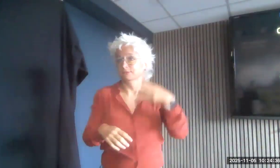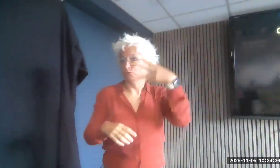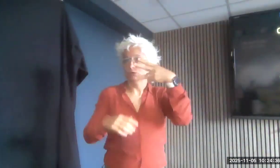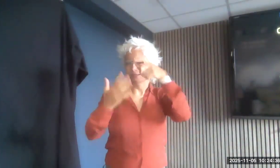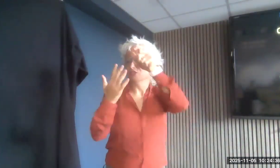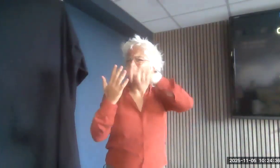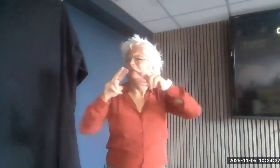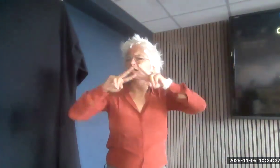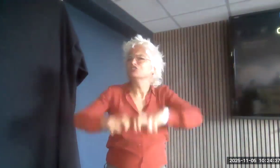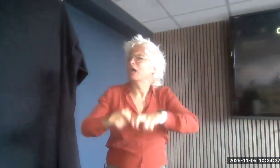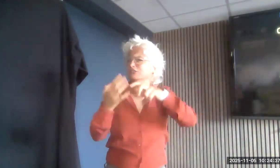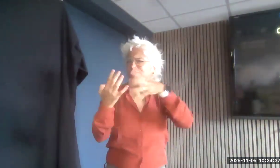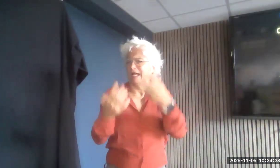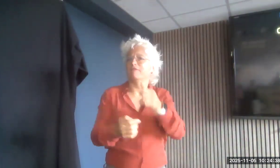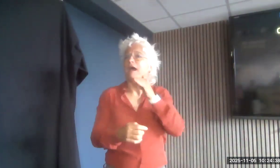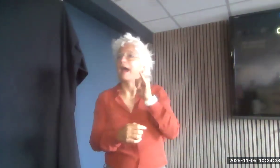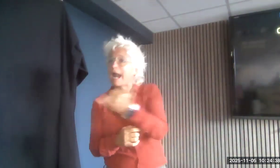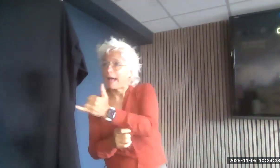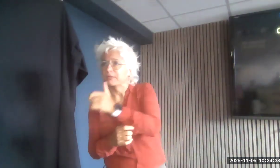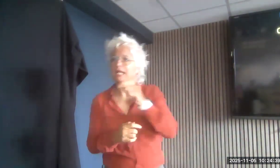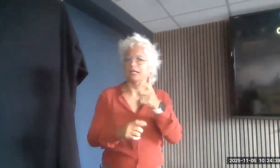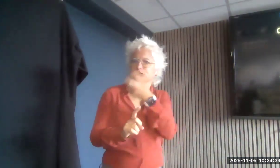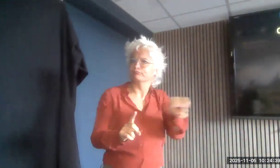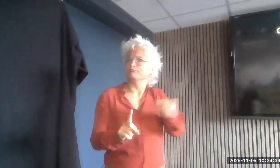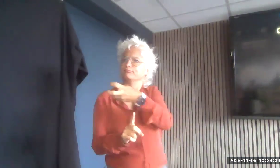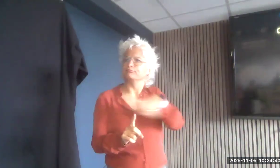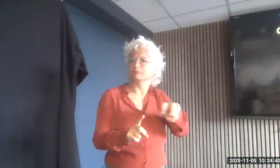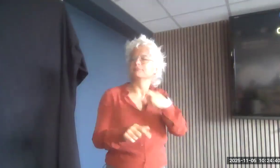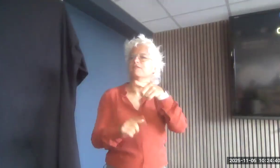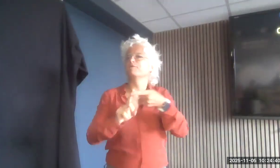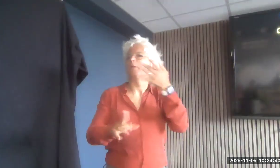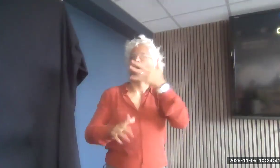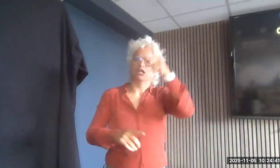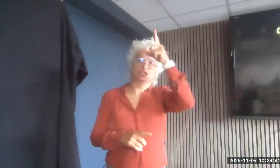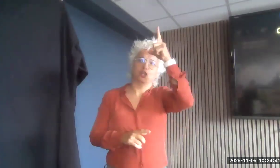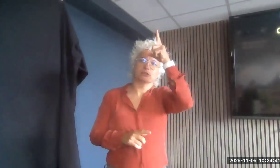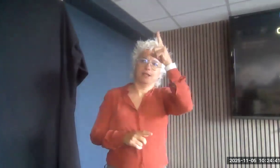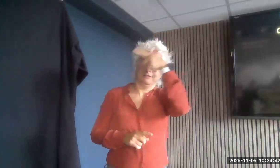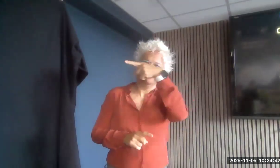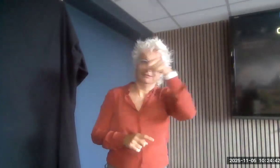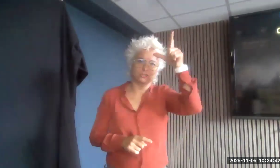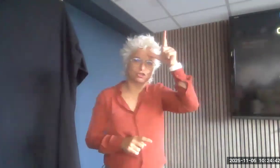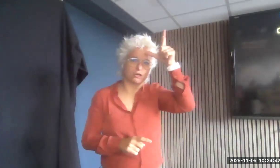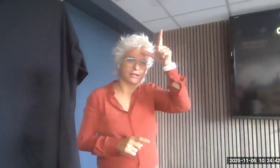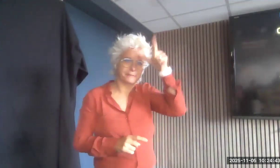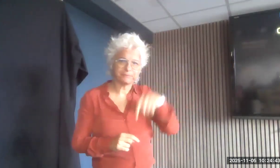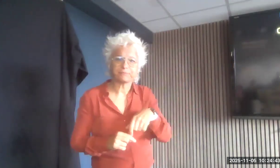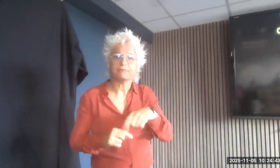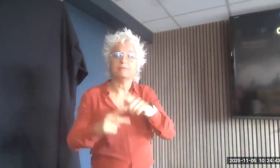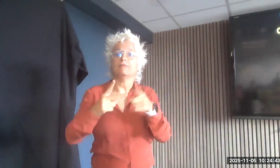And there are some examples here from previous research that have talked about this, so people code switching between arabic and English, with within.